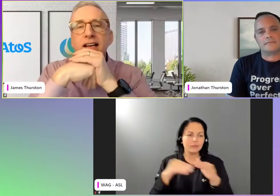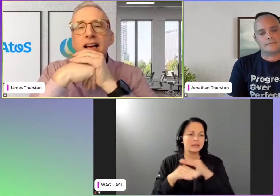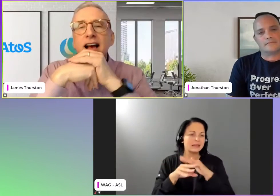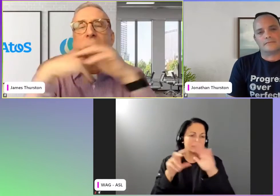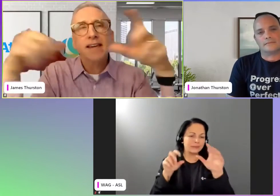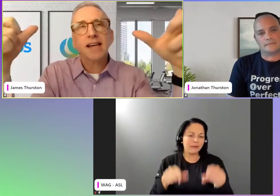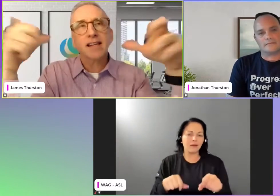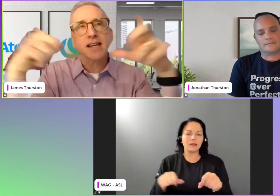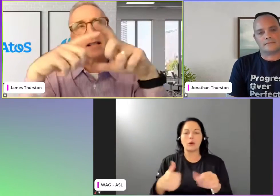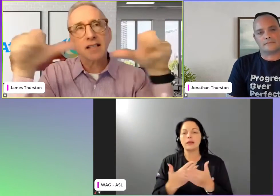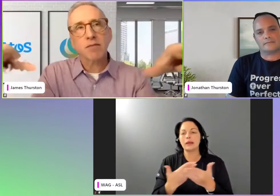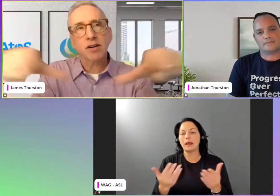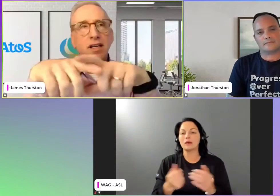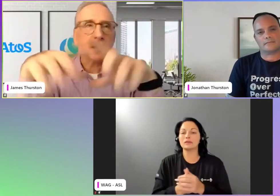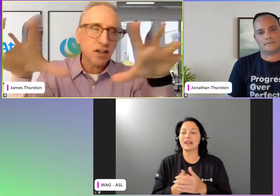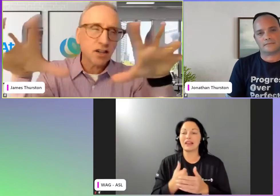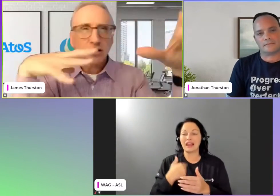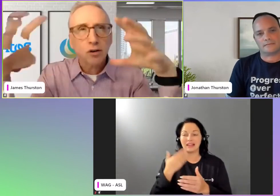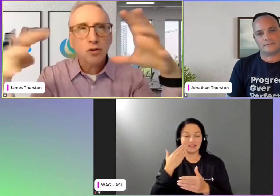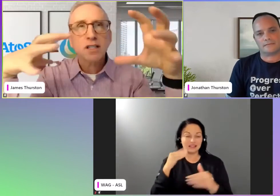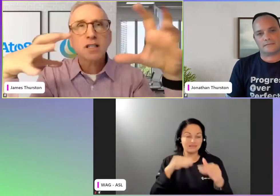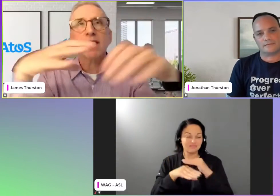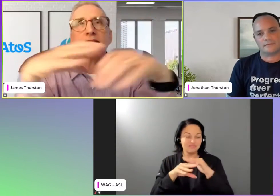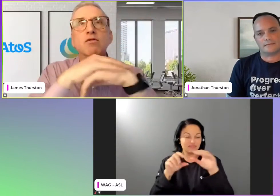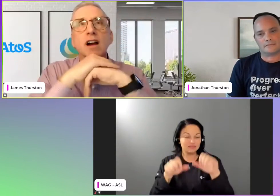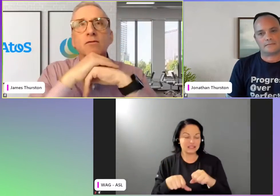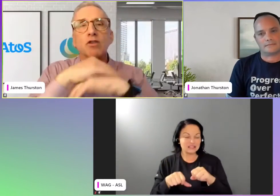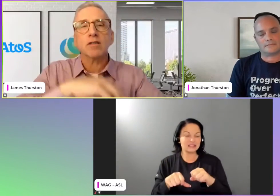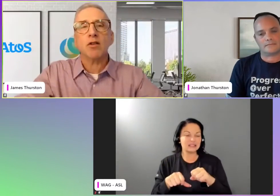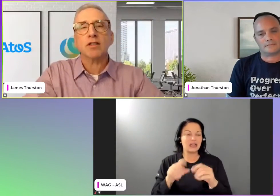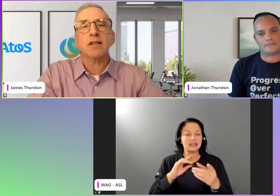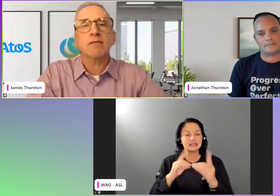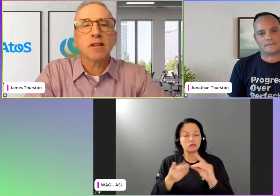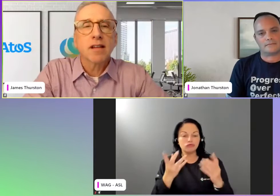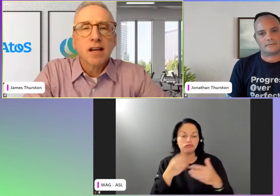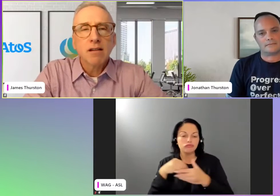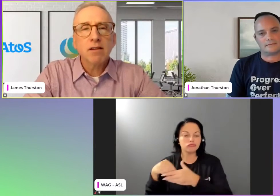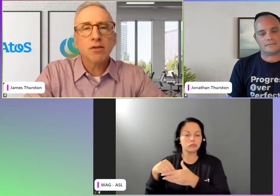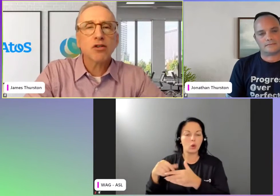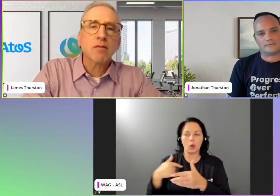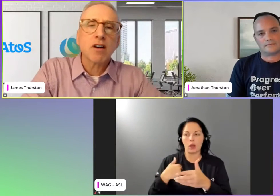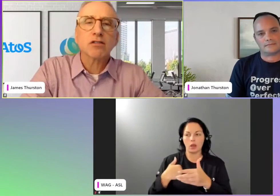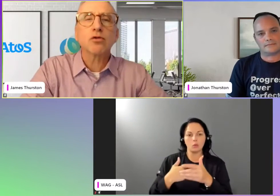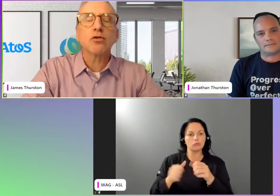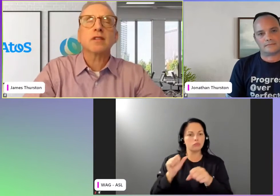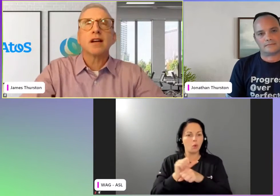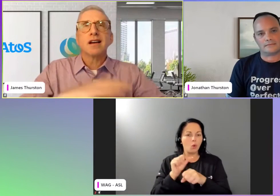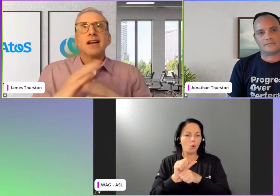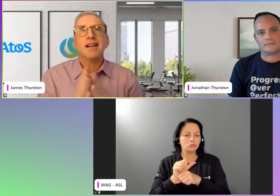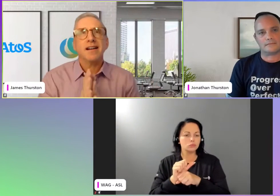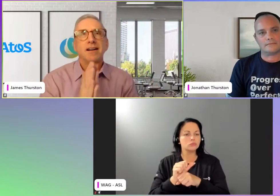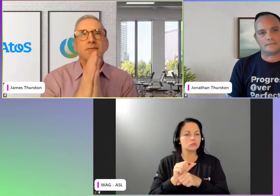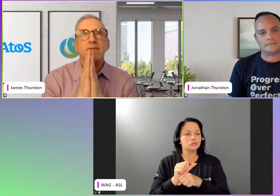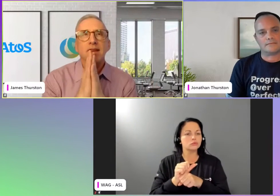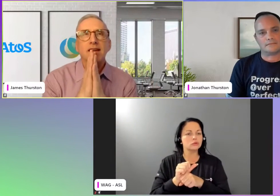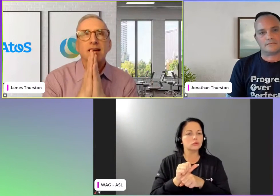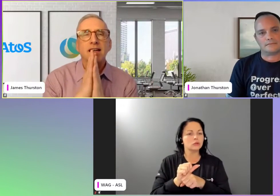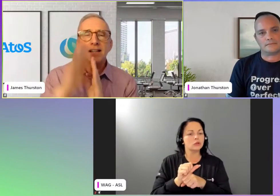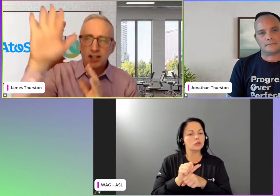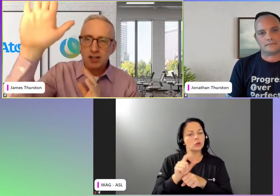just talk to, are the same for any maturity model, doesn't matter what it's for, what topic, accessibility or anything else. I think in the accessibility and digital